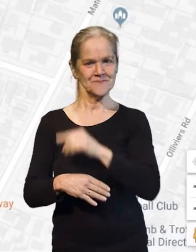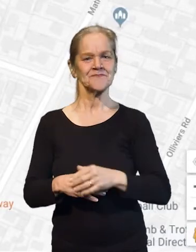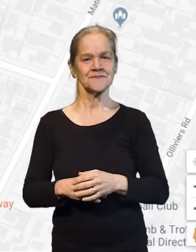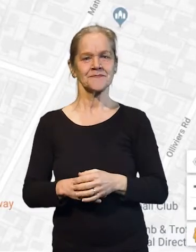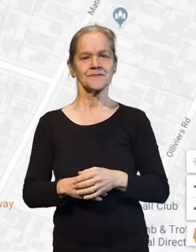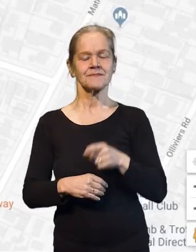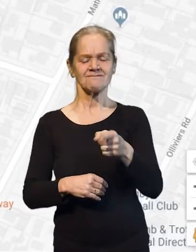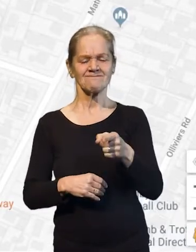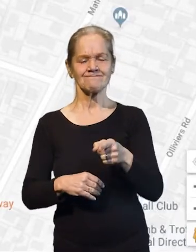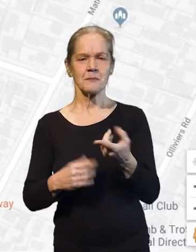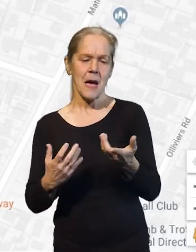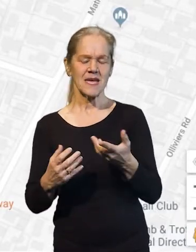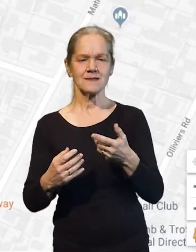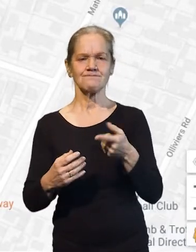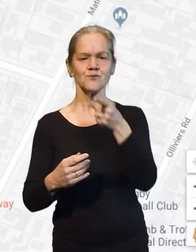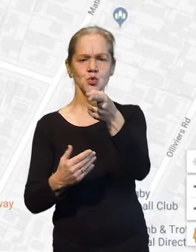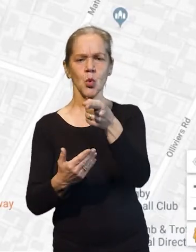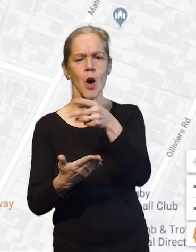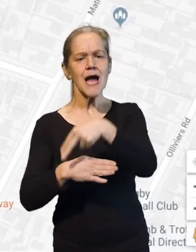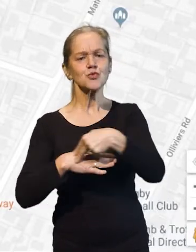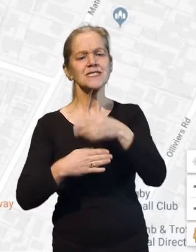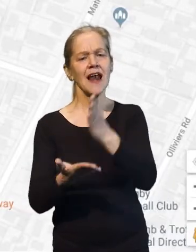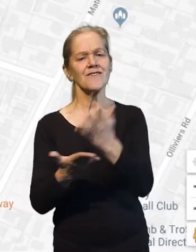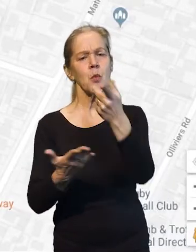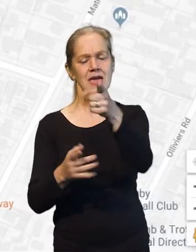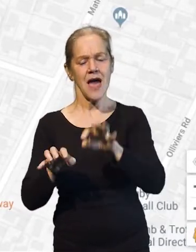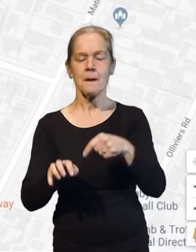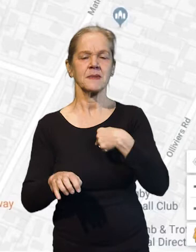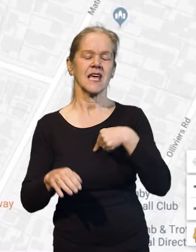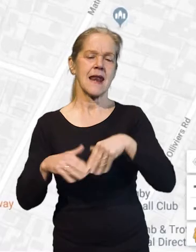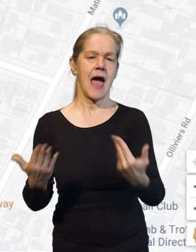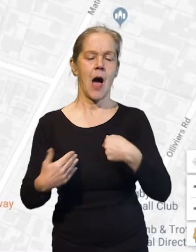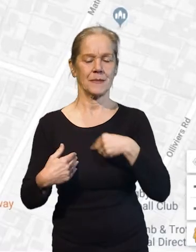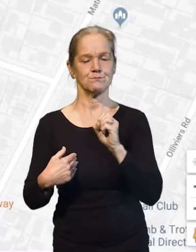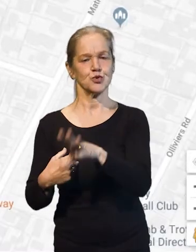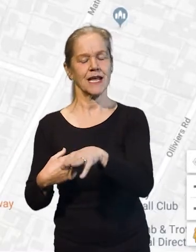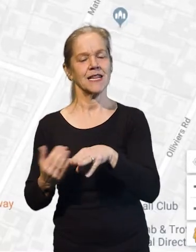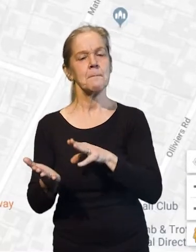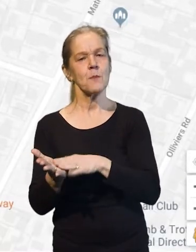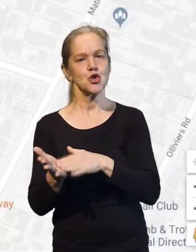So, I'm going to type in Montreal Street. And now what we will see is a series of directions